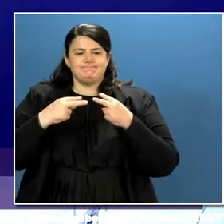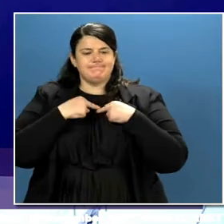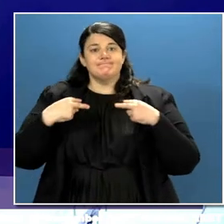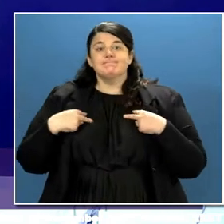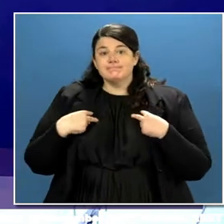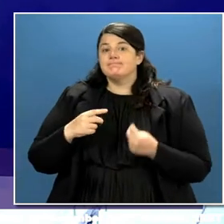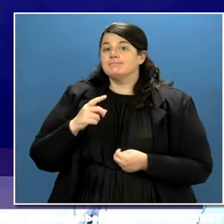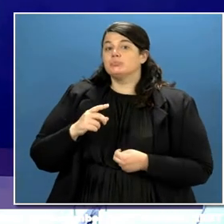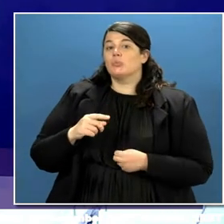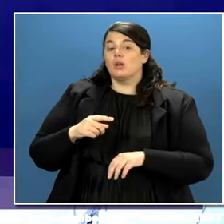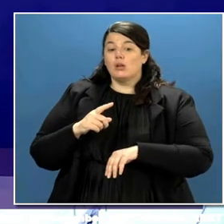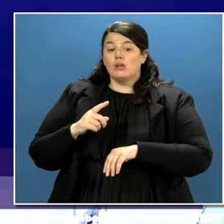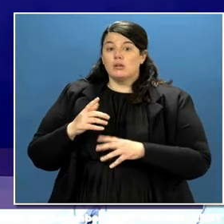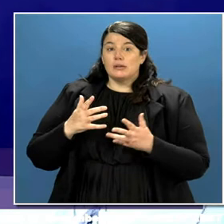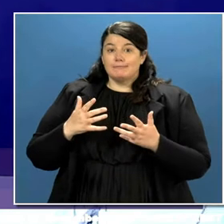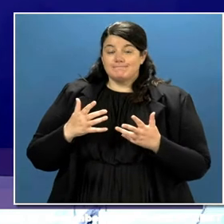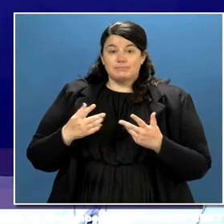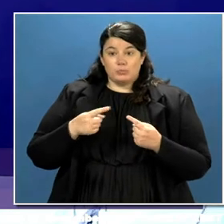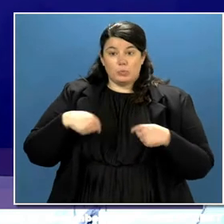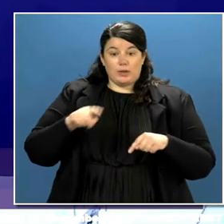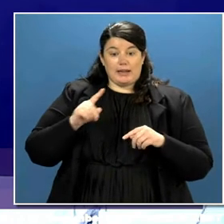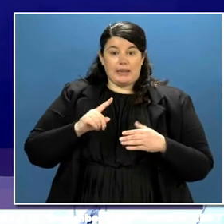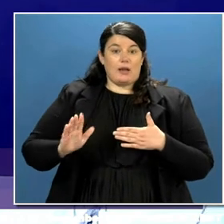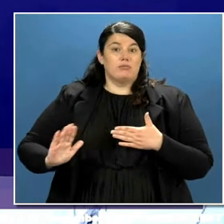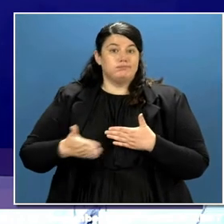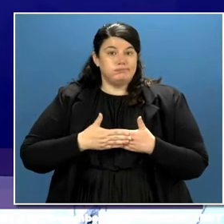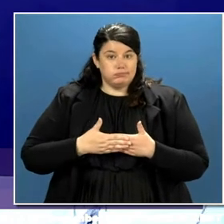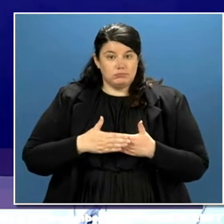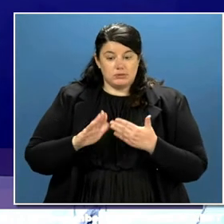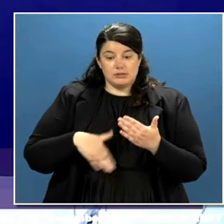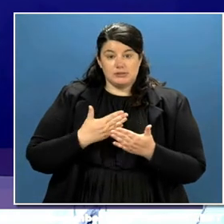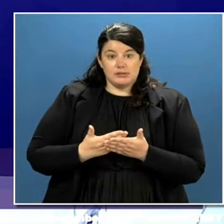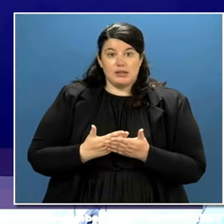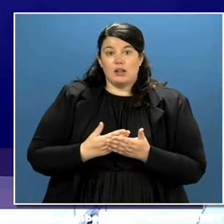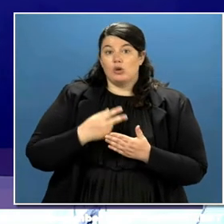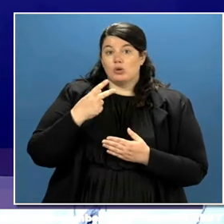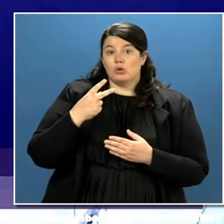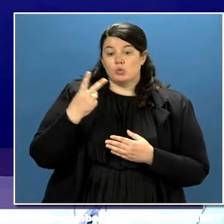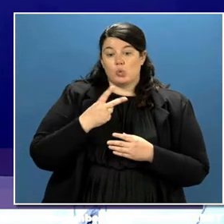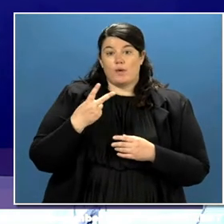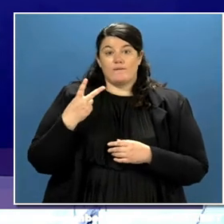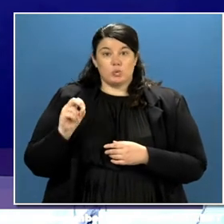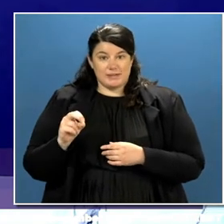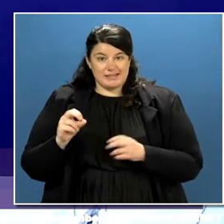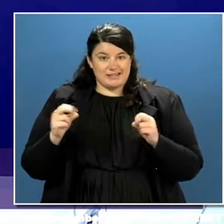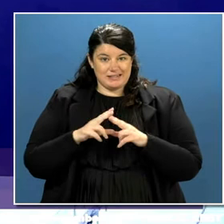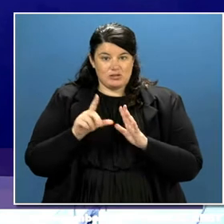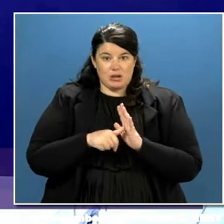Commissioners, we will adjourn now till 12.20 Sydney time, 11.20 Brisbane time.